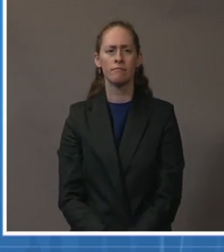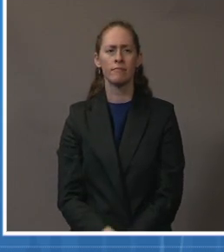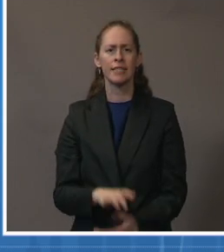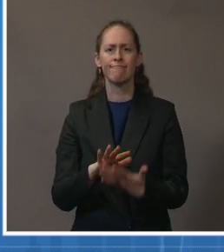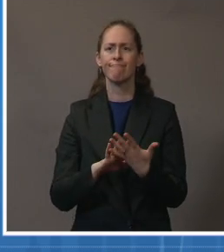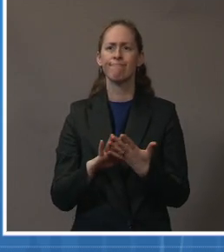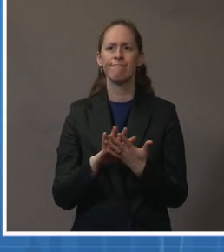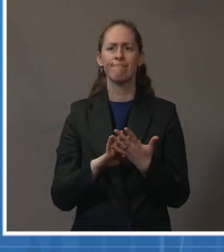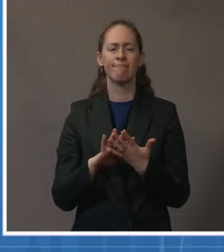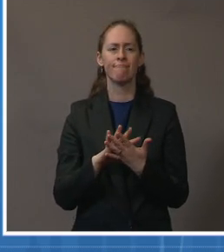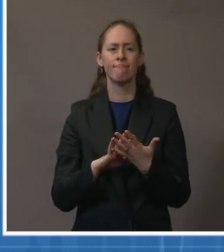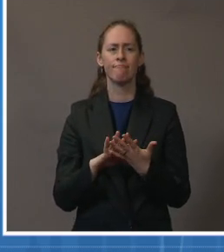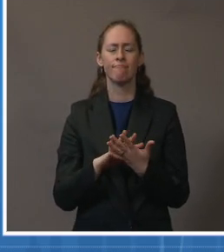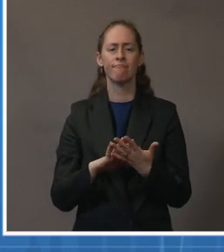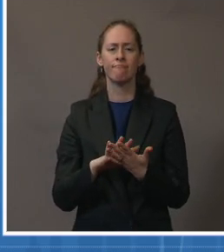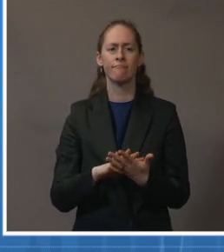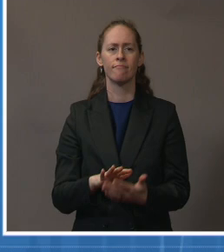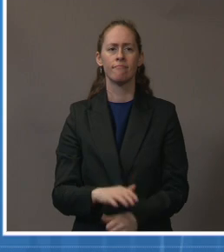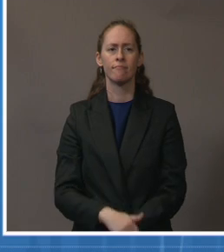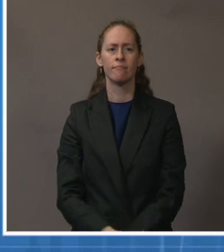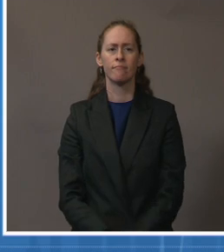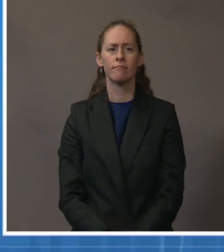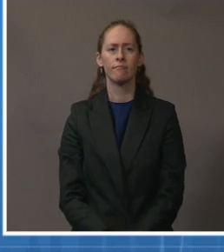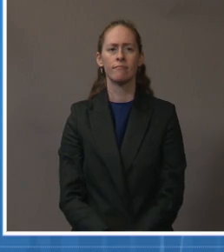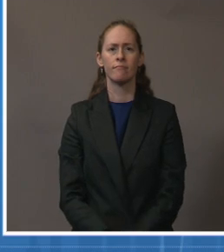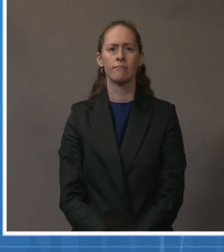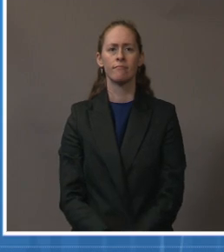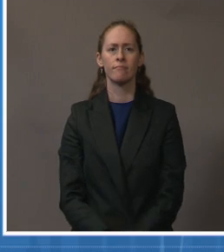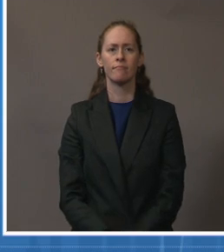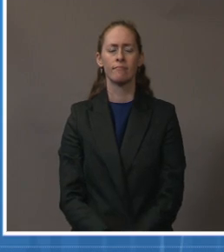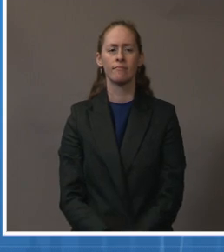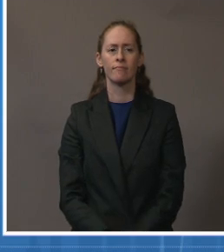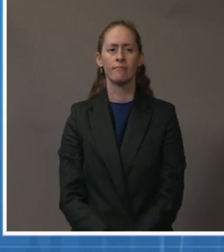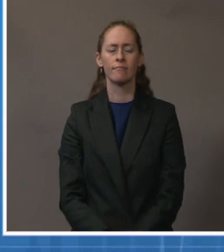The Press: Jeff, let me know if you can hear me, please. Mr. Zients: Yes. The Press: Great. Great.